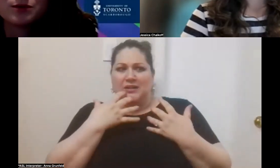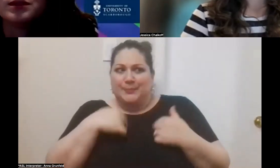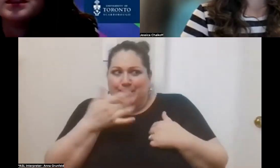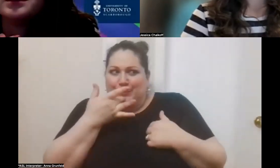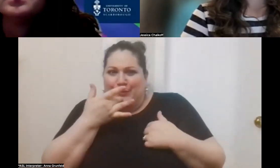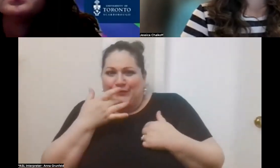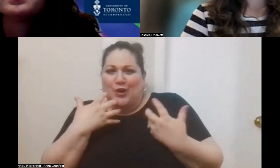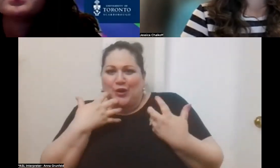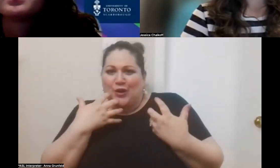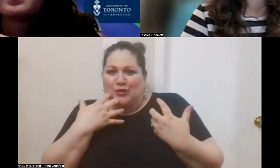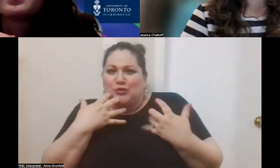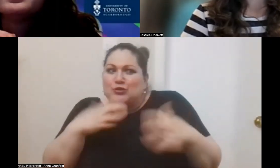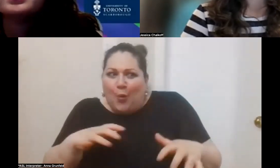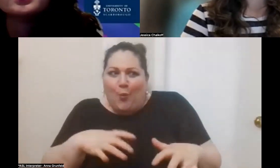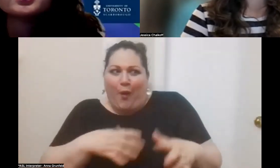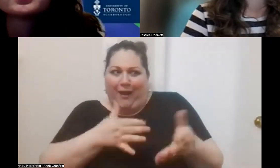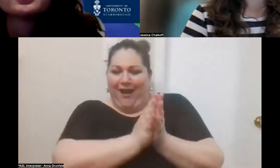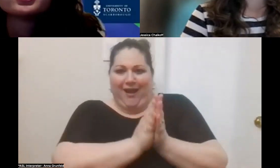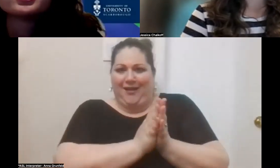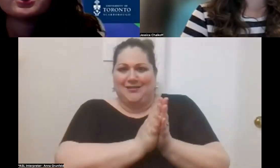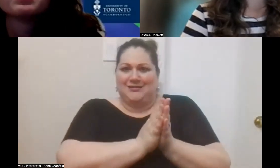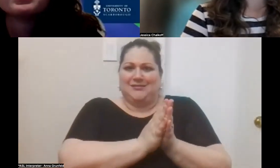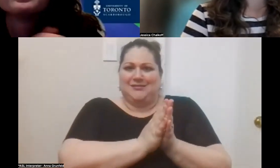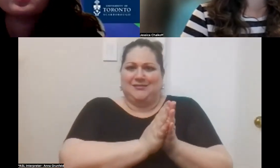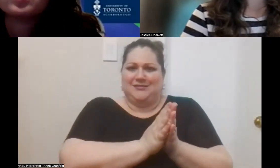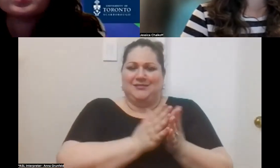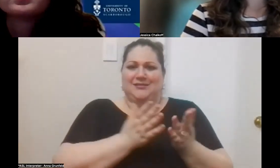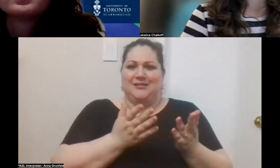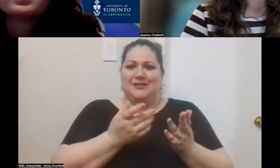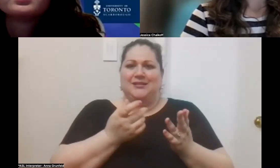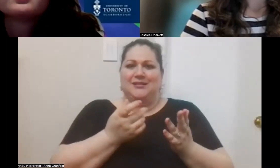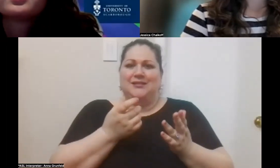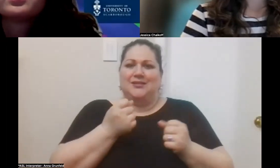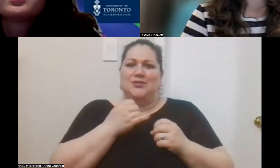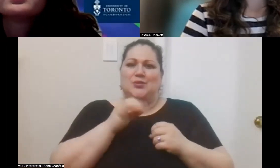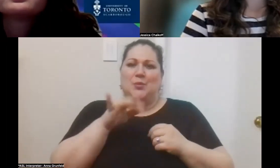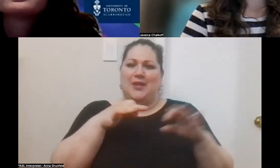So the details that are shared before the class.